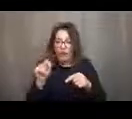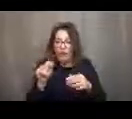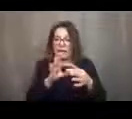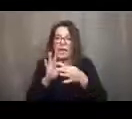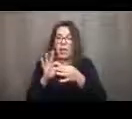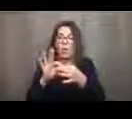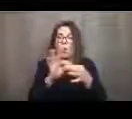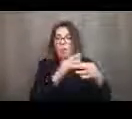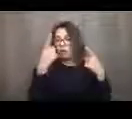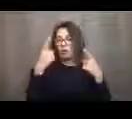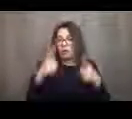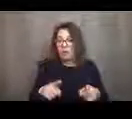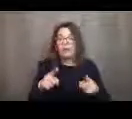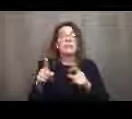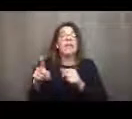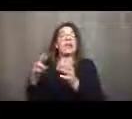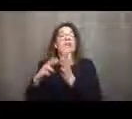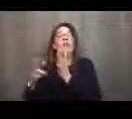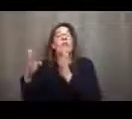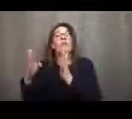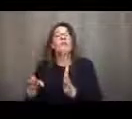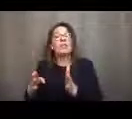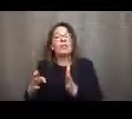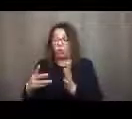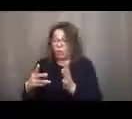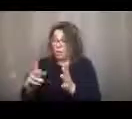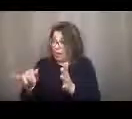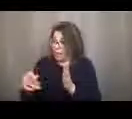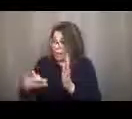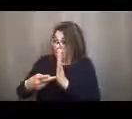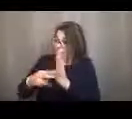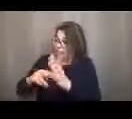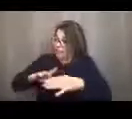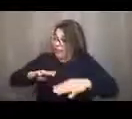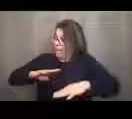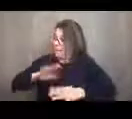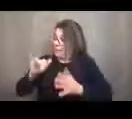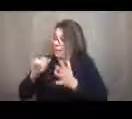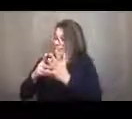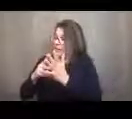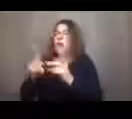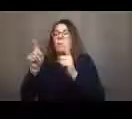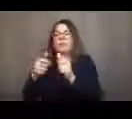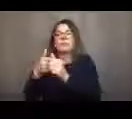and to researchers that meet that definition of Investigator as in the regulation.